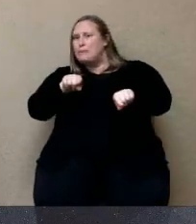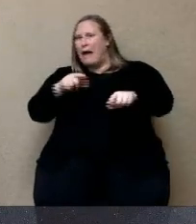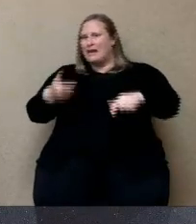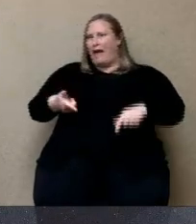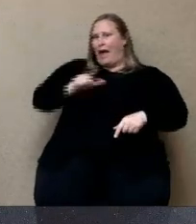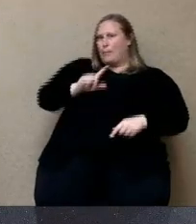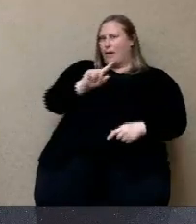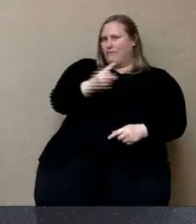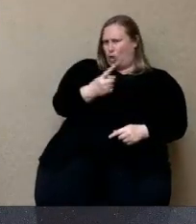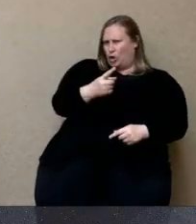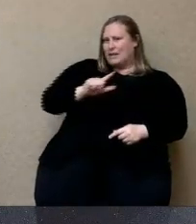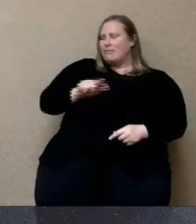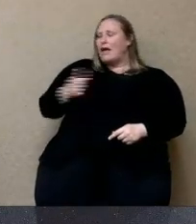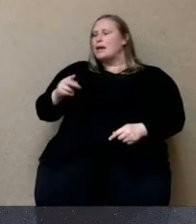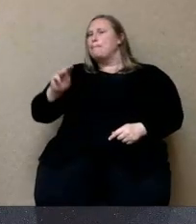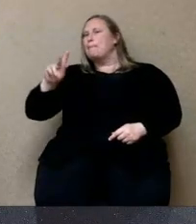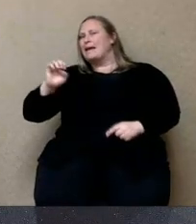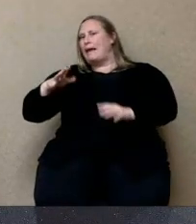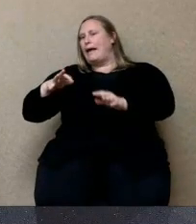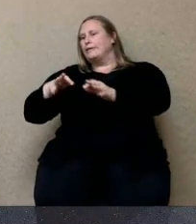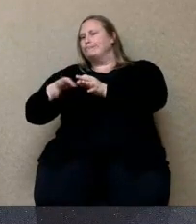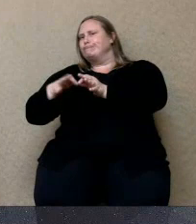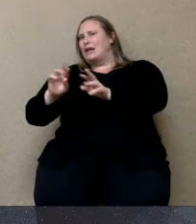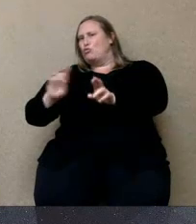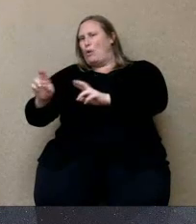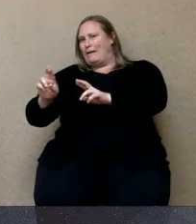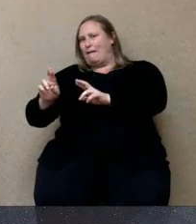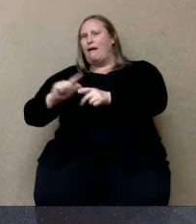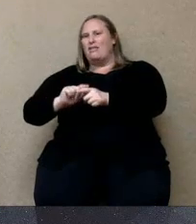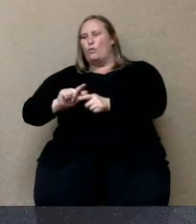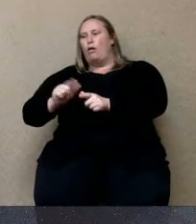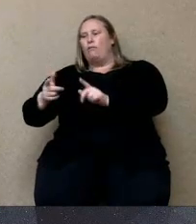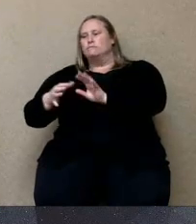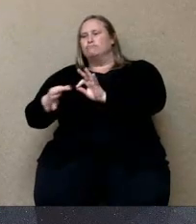So Mike, if there's anything you want to add, please feel free to get that ready, too.